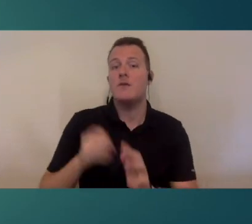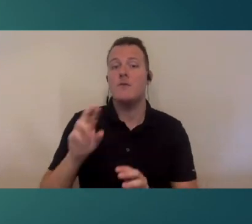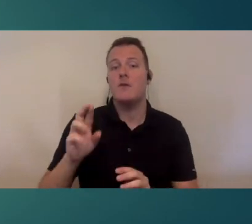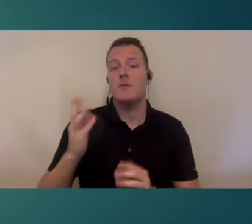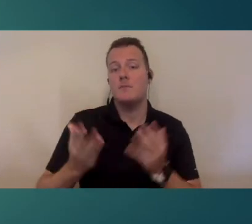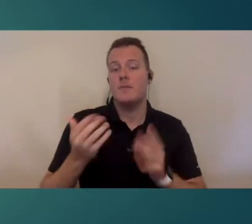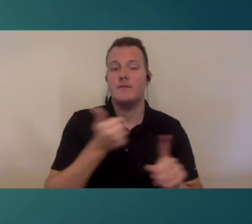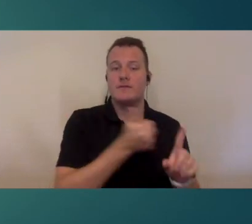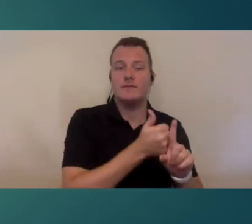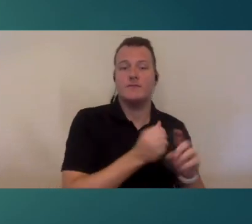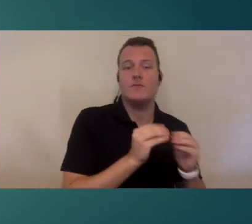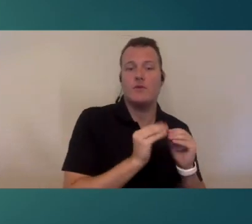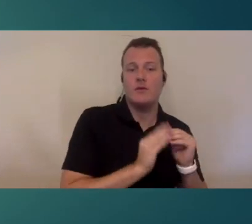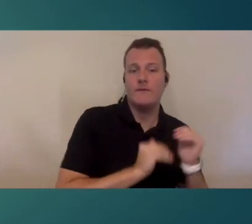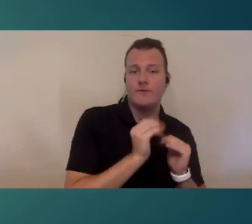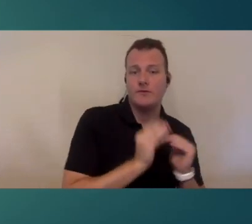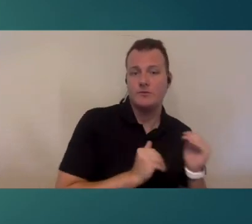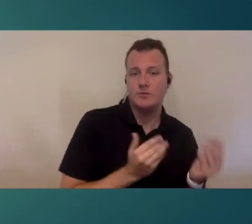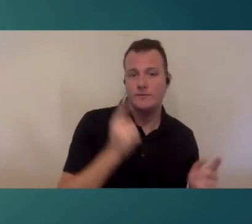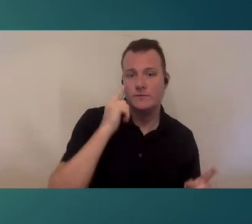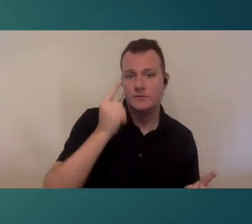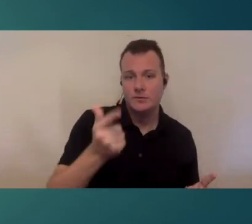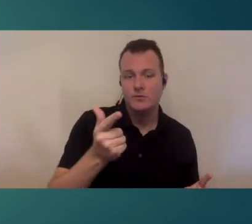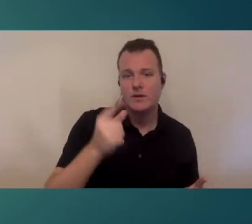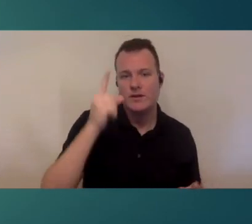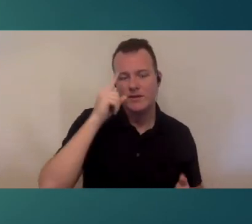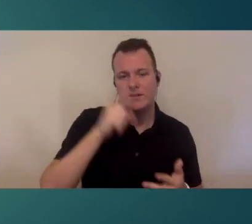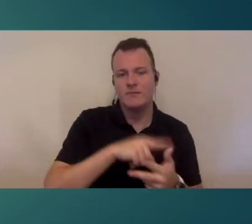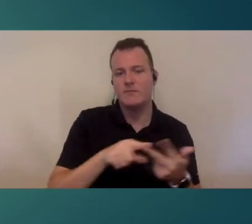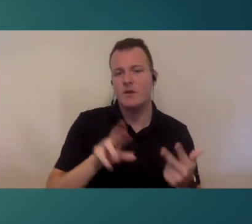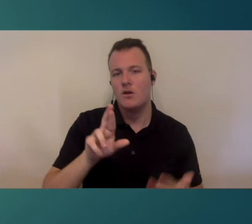little more comfortable for you. That's where I would include the references, so